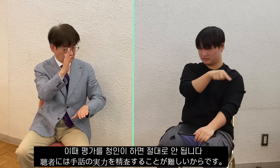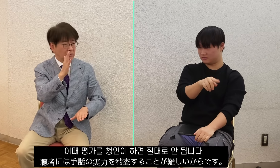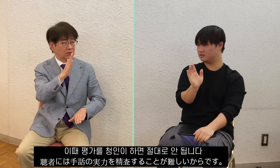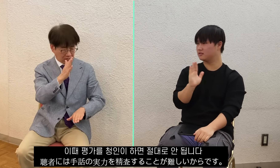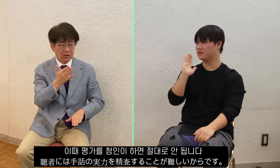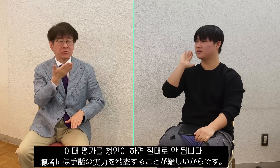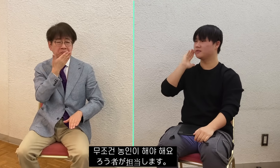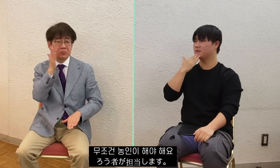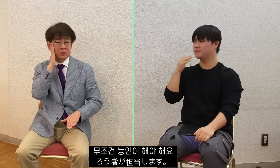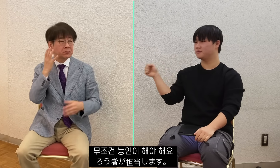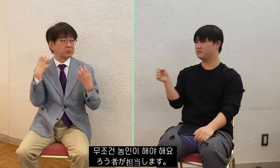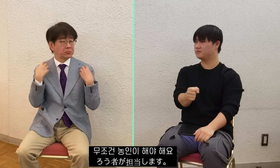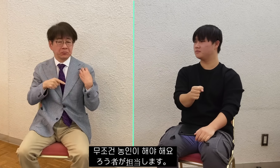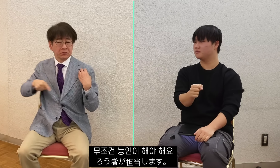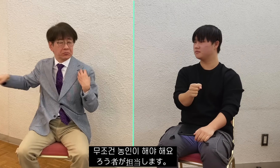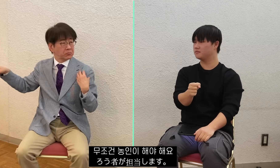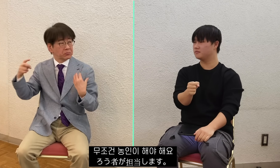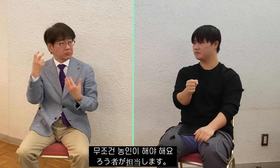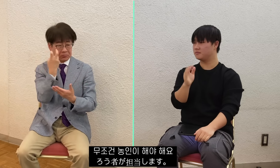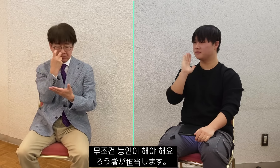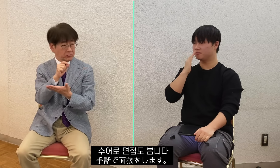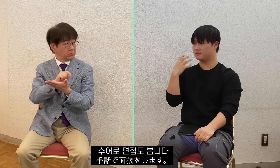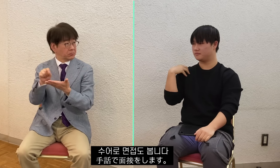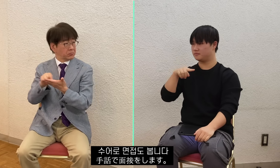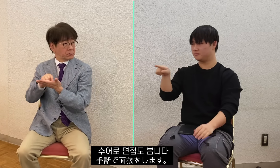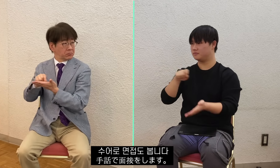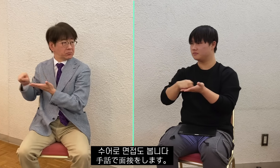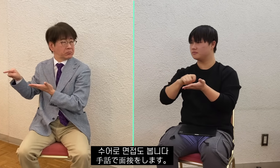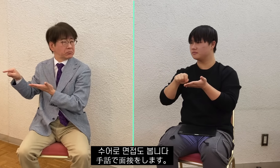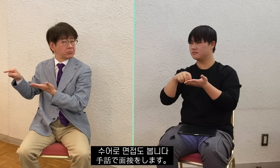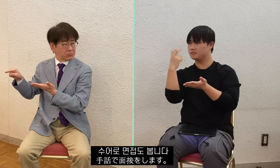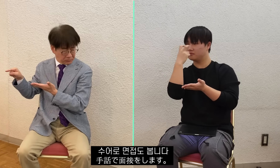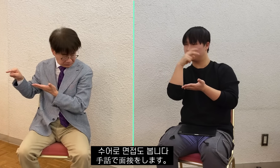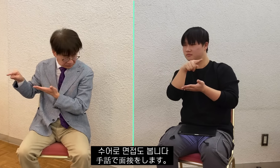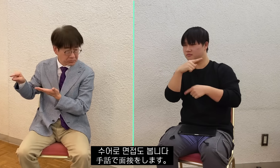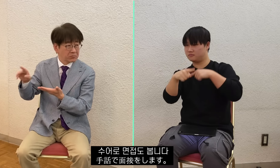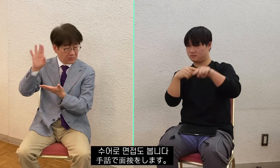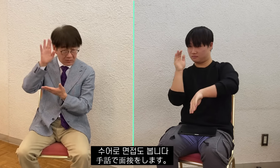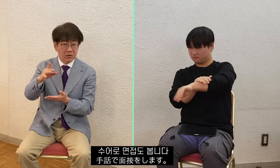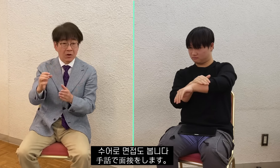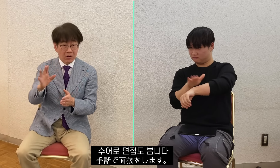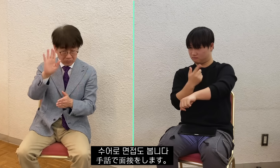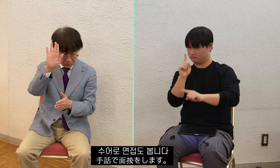At this time, hearing people should never do the evaluation. It must be evaluated by deaf unconditionally.